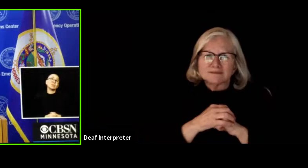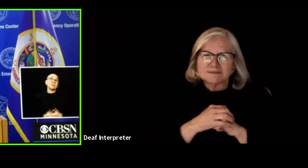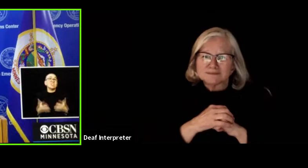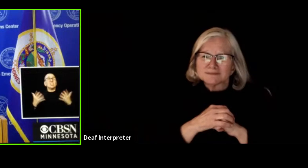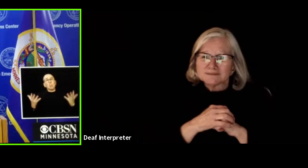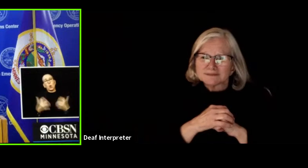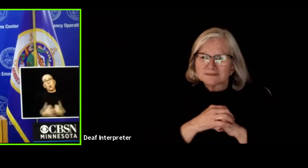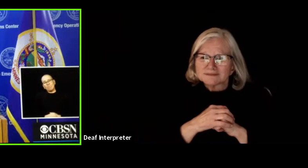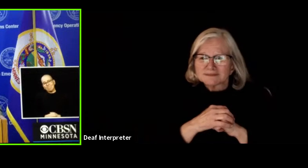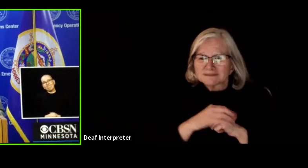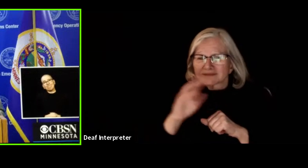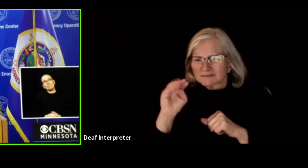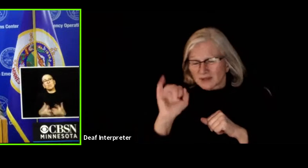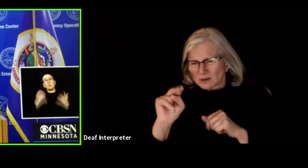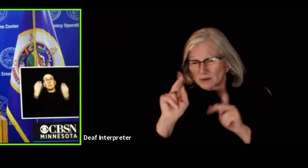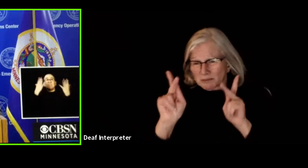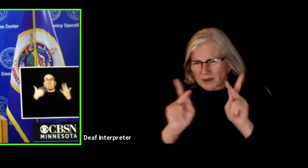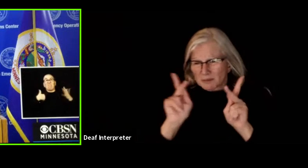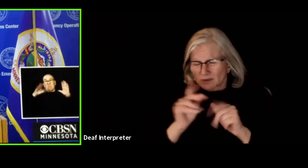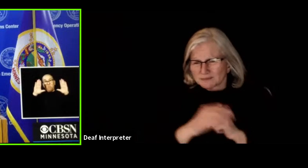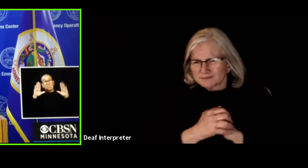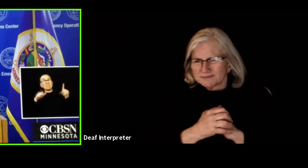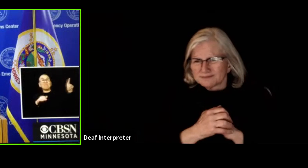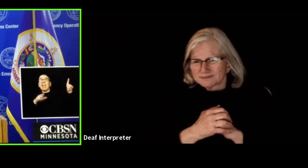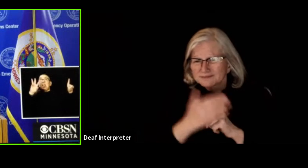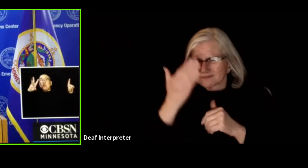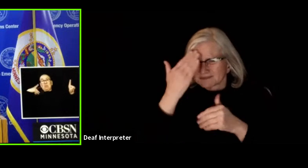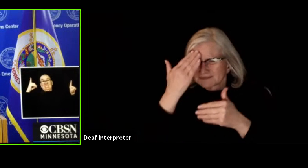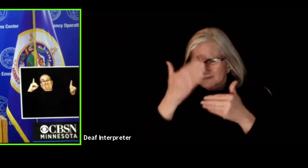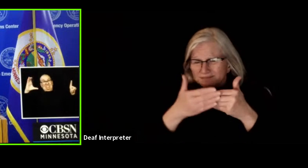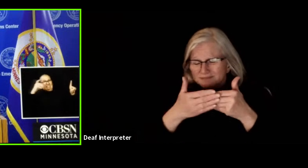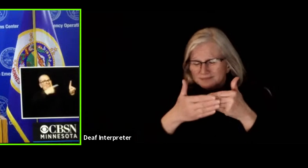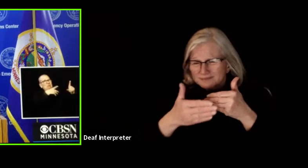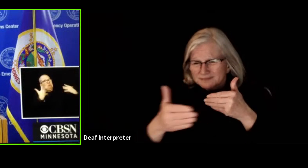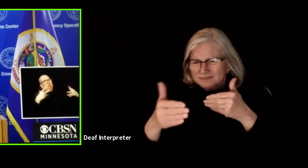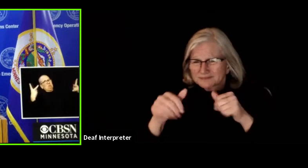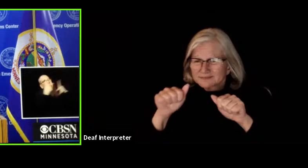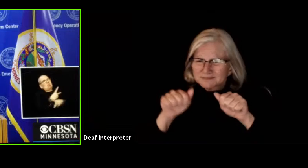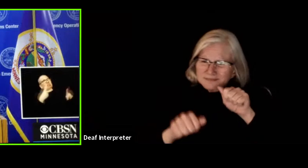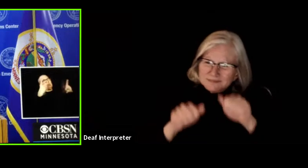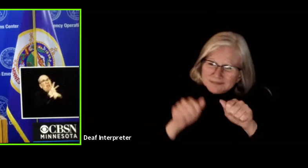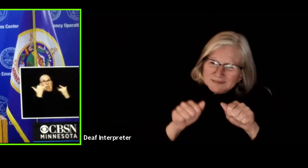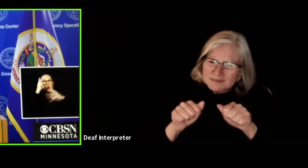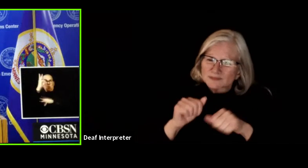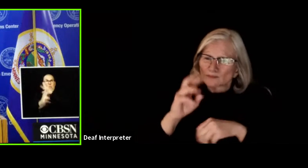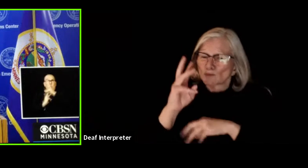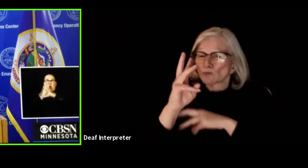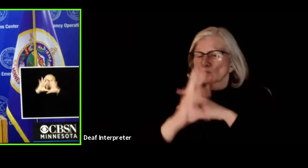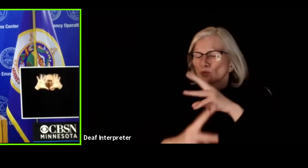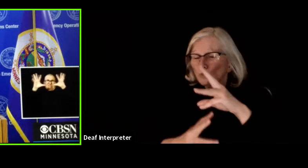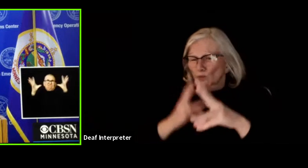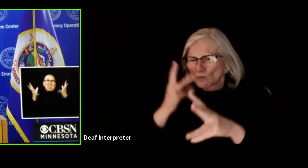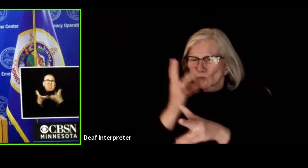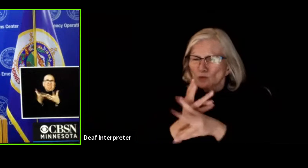GREAT UNCERTAINTY, THE WORLD'S OLDEST DEMOCRACY OF 250 YEARS, THE WAY WE'VE GOT